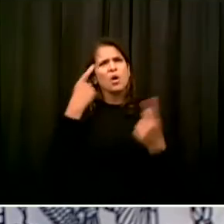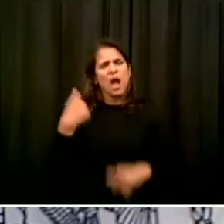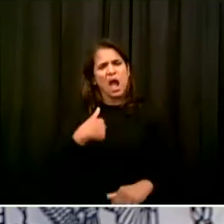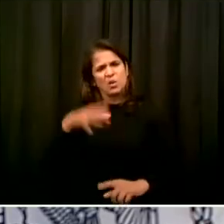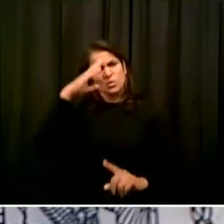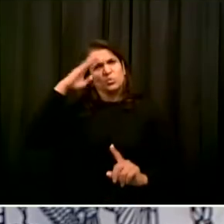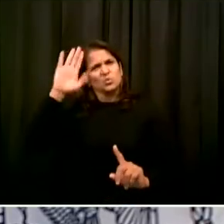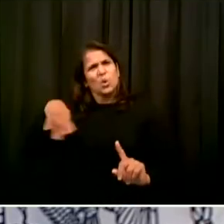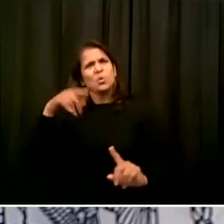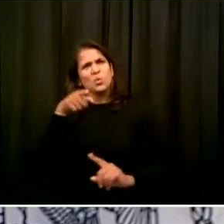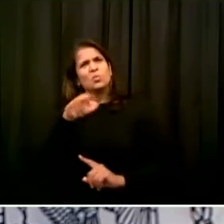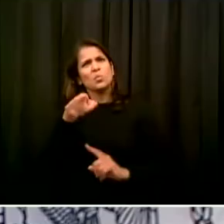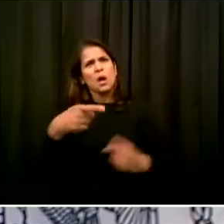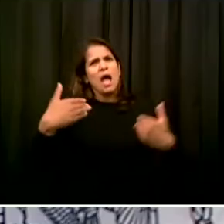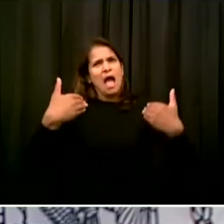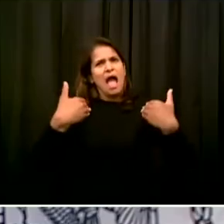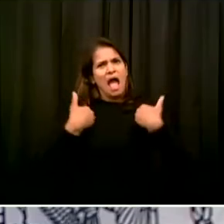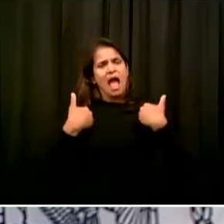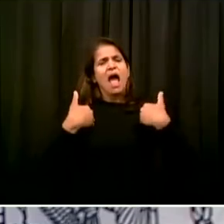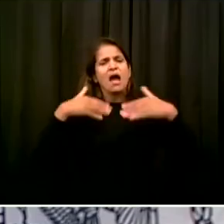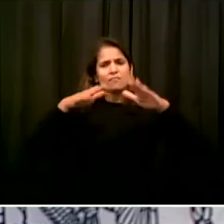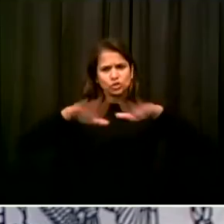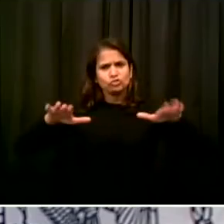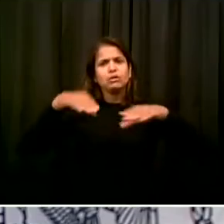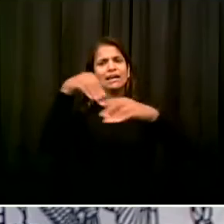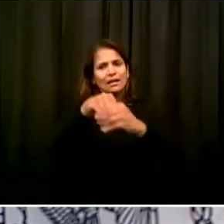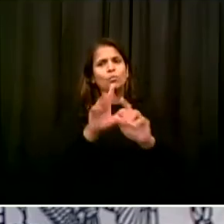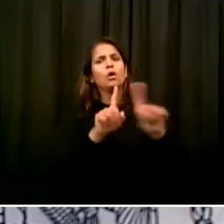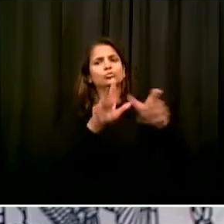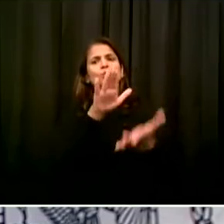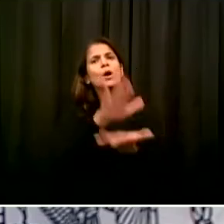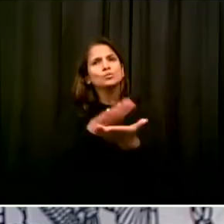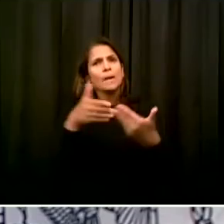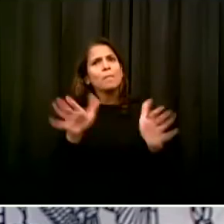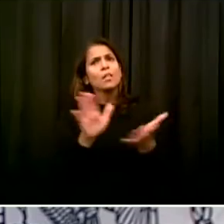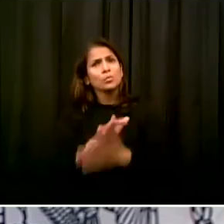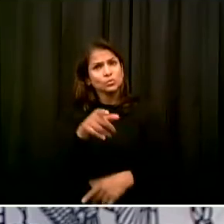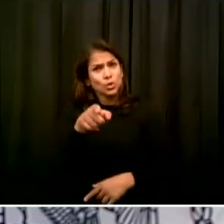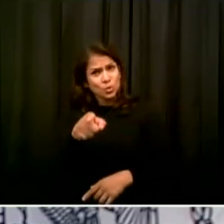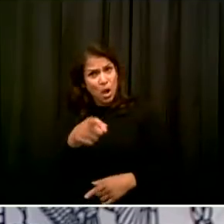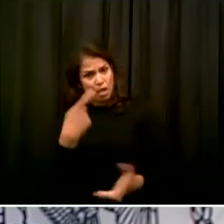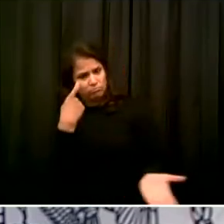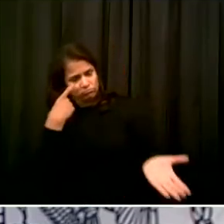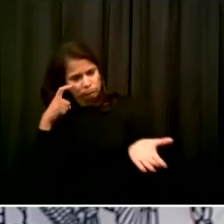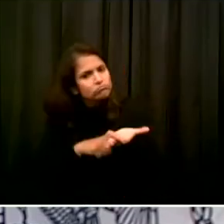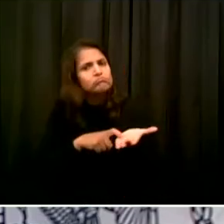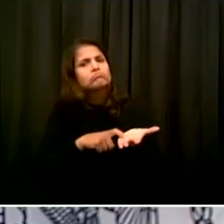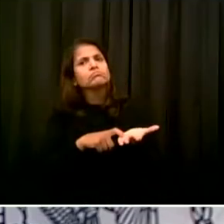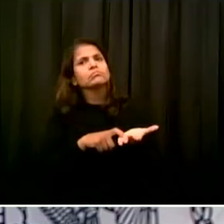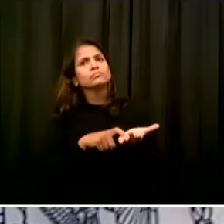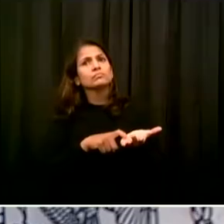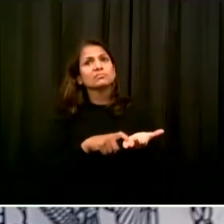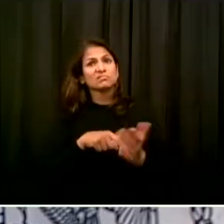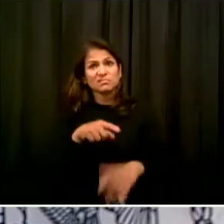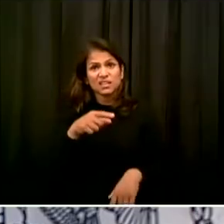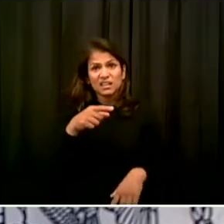GETTING AT HOME, I AM WONDERING, I KNOW YOU ARE A